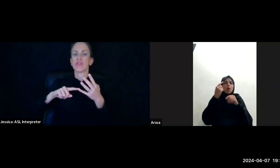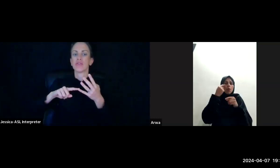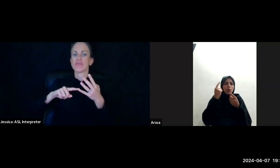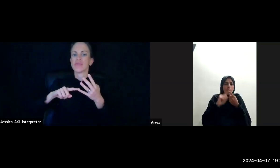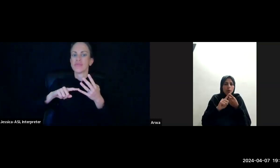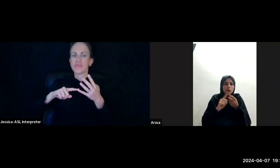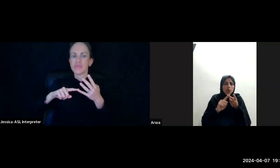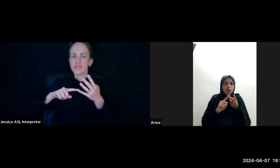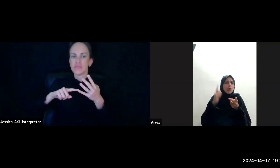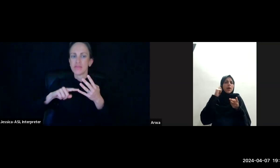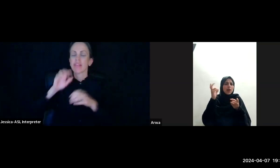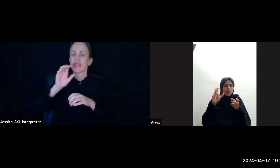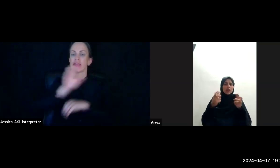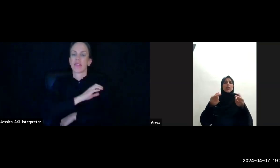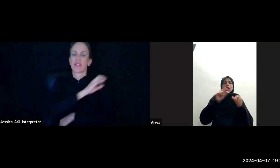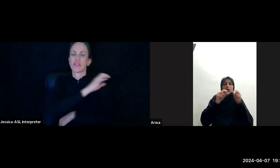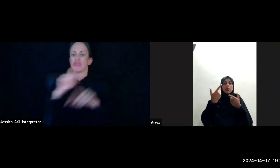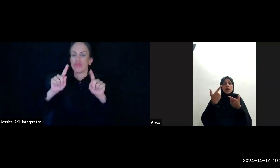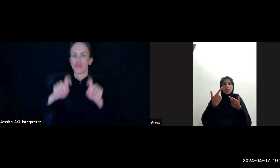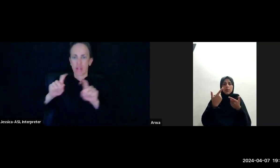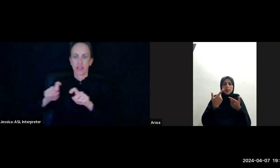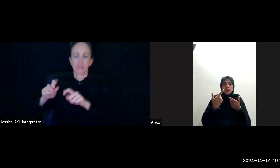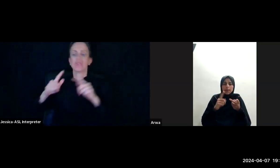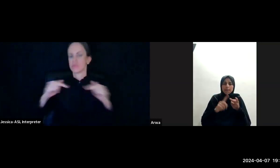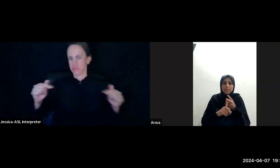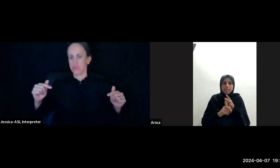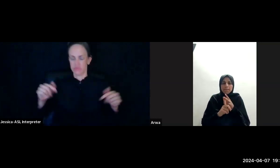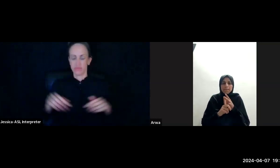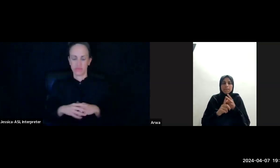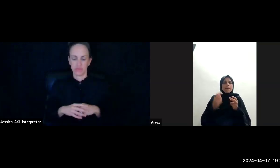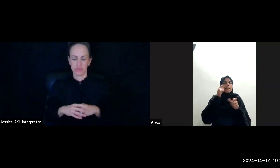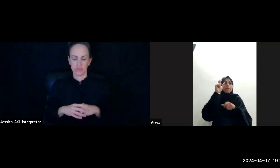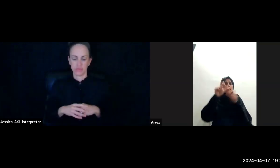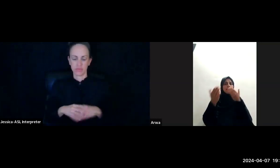for a particular gene, and so on. So therefore they come and want to know what gene it is okay.